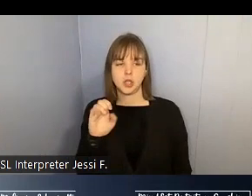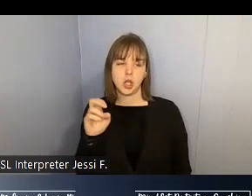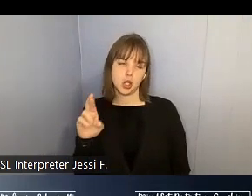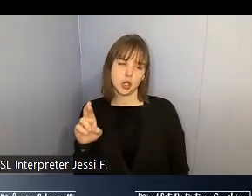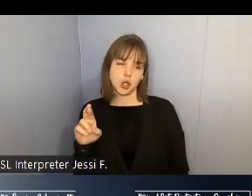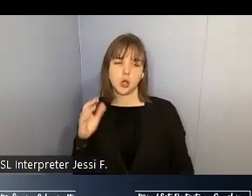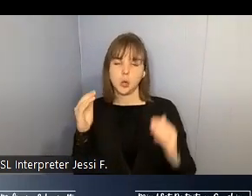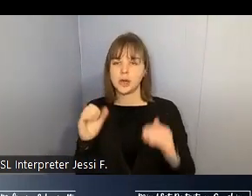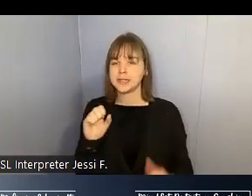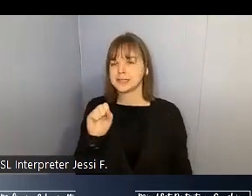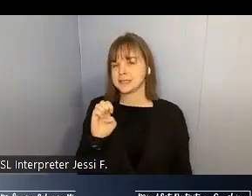Michelle, do we have any questions so far?